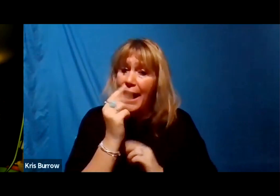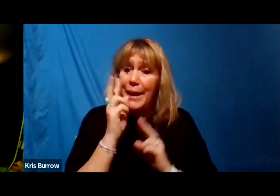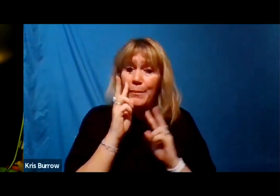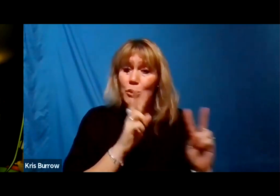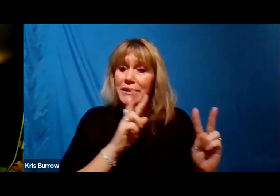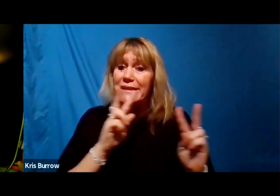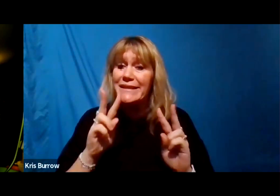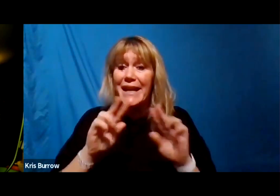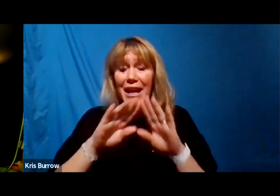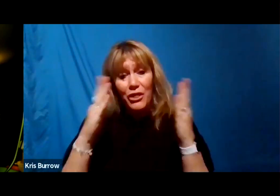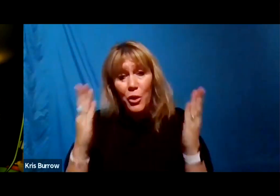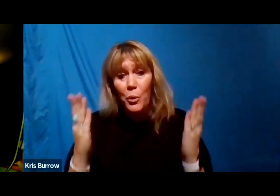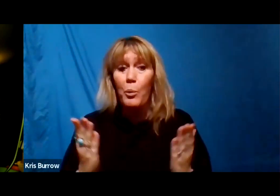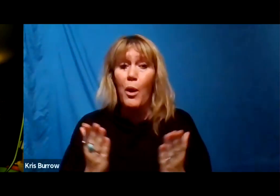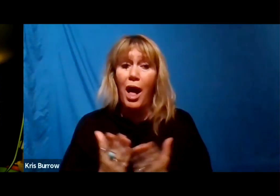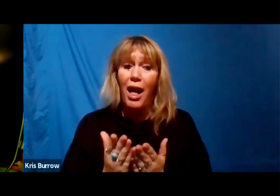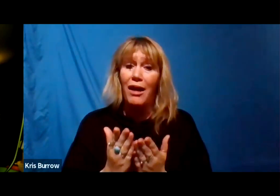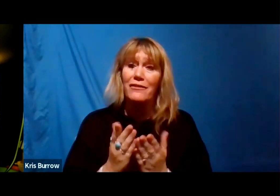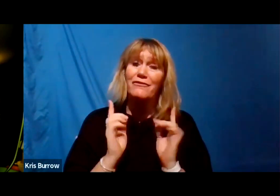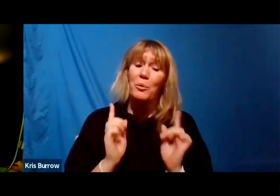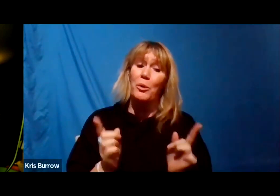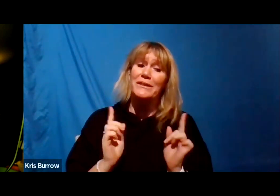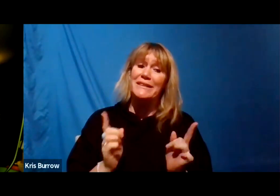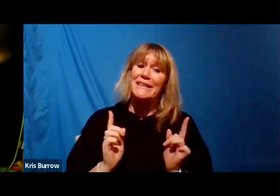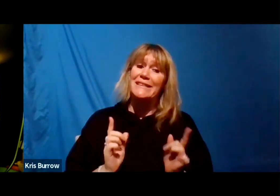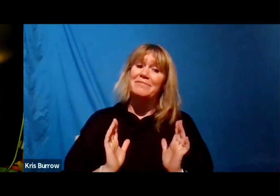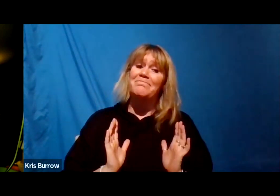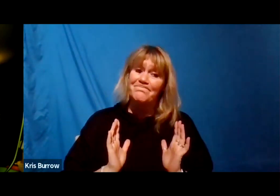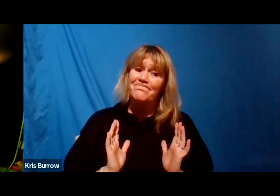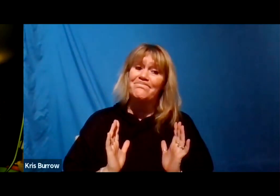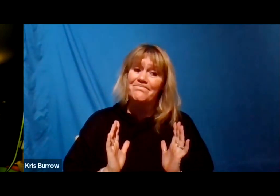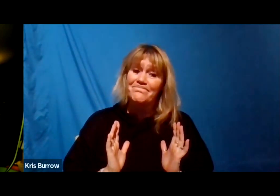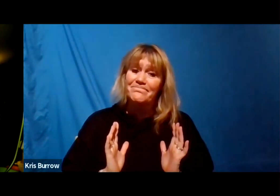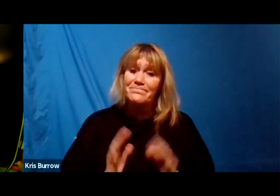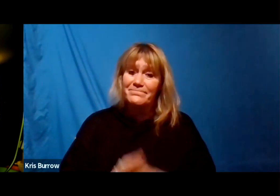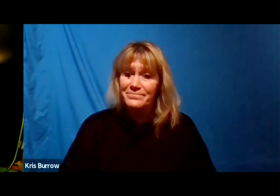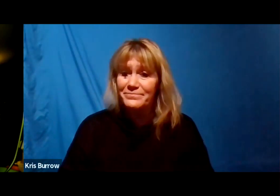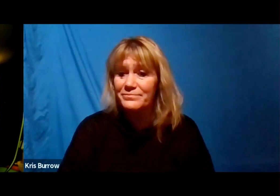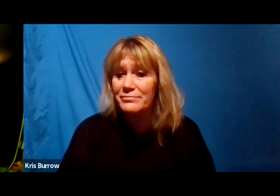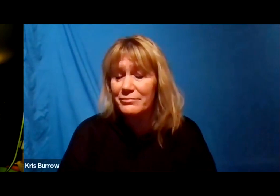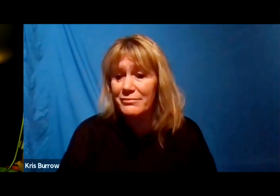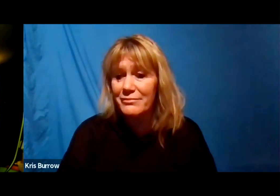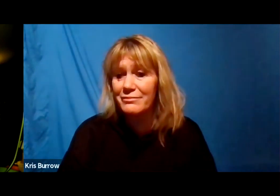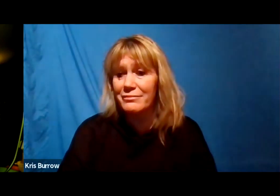care what people think and I say, this